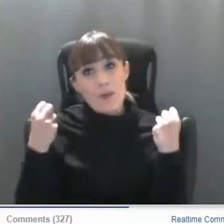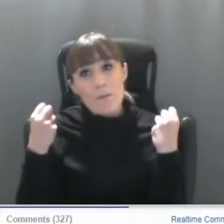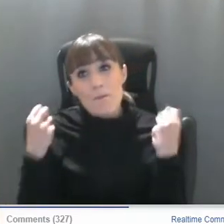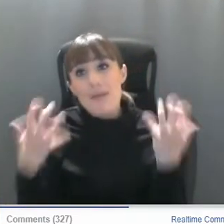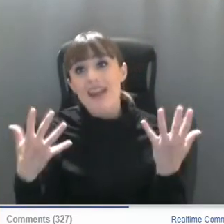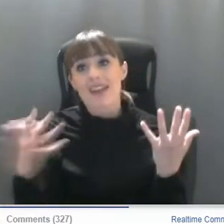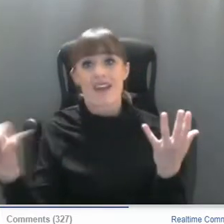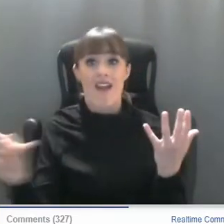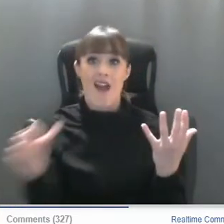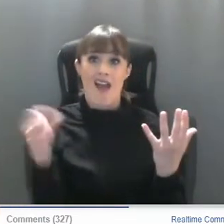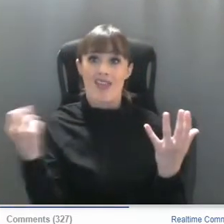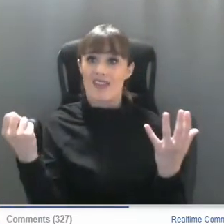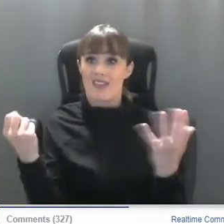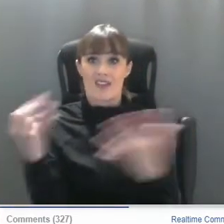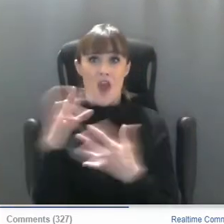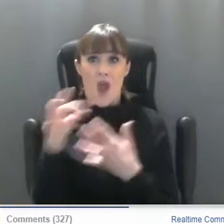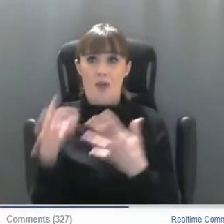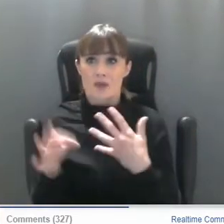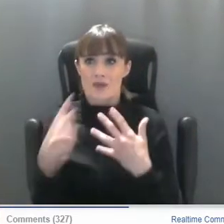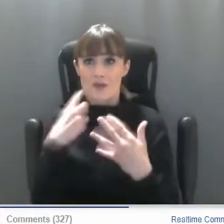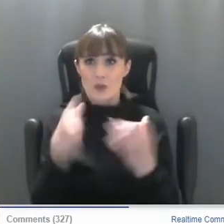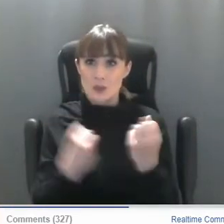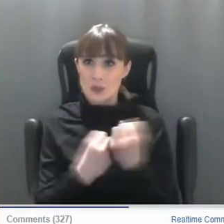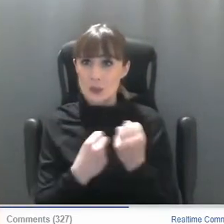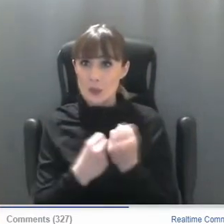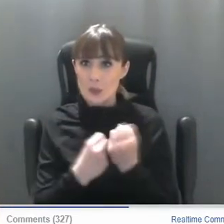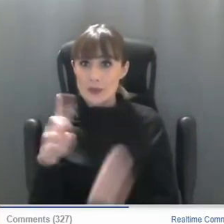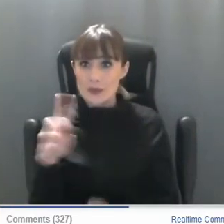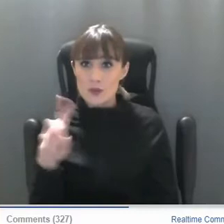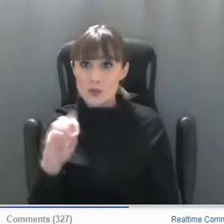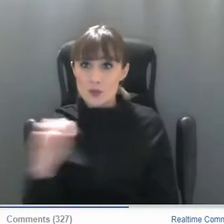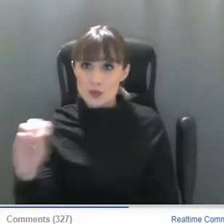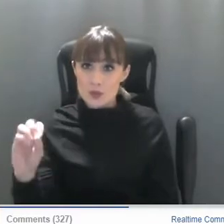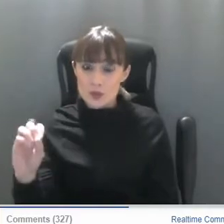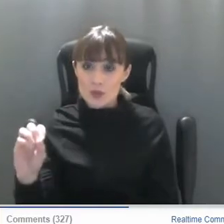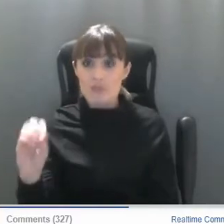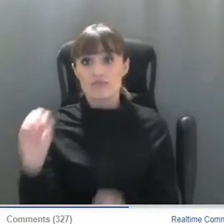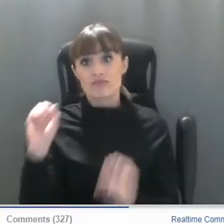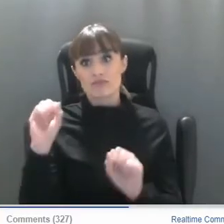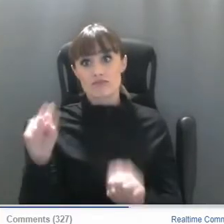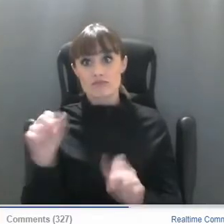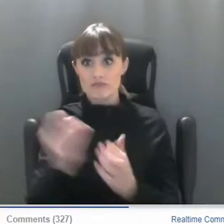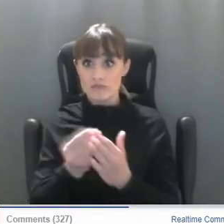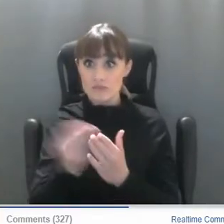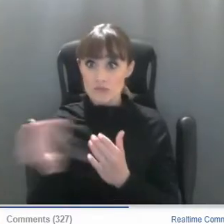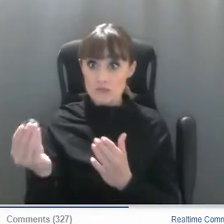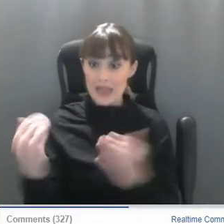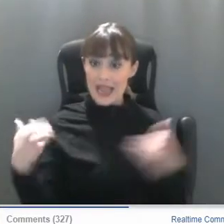You can go to hoglezoo.org. You can buy animal art, that's art done by our animals.